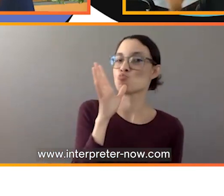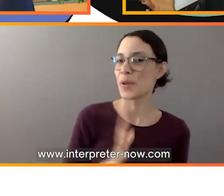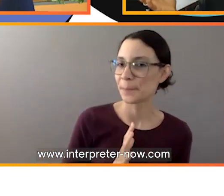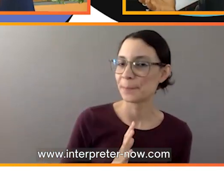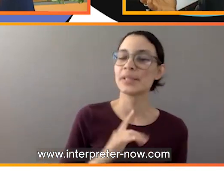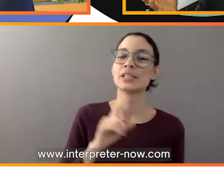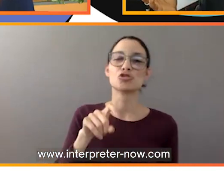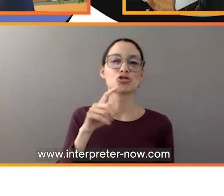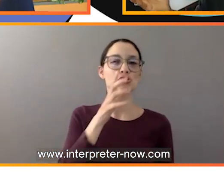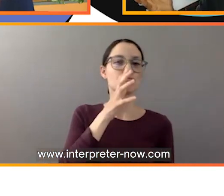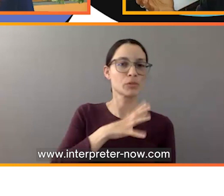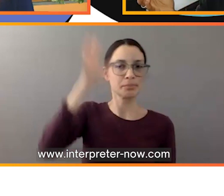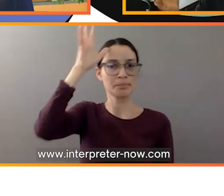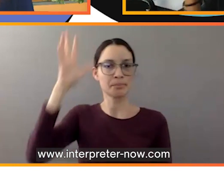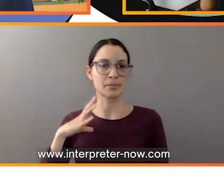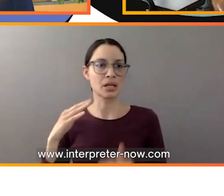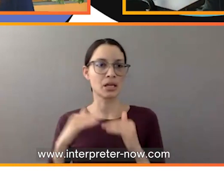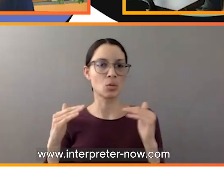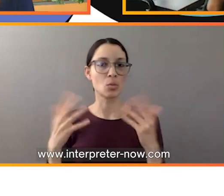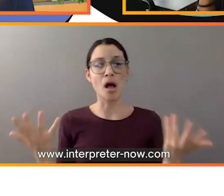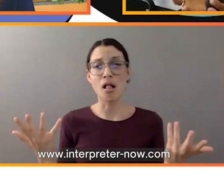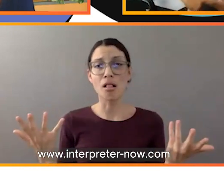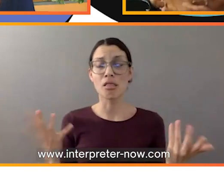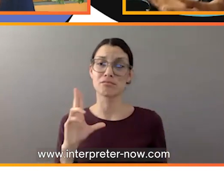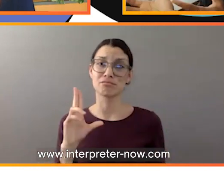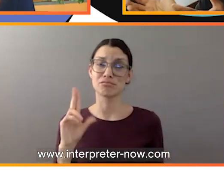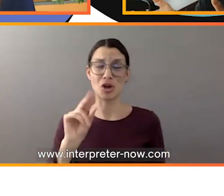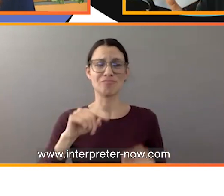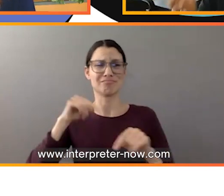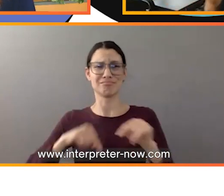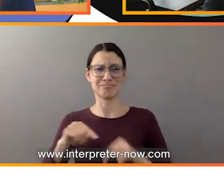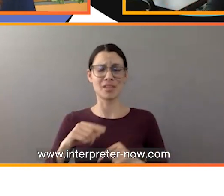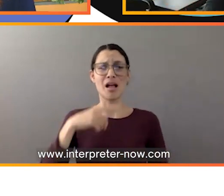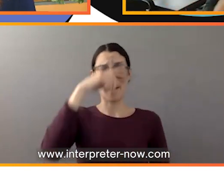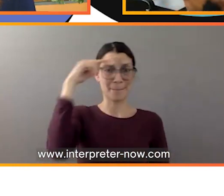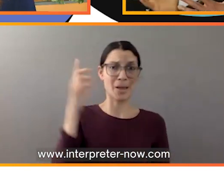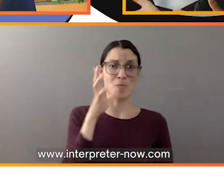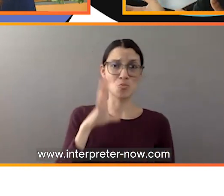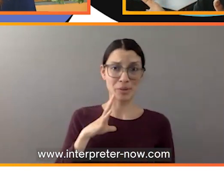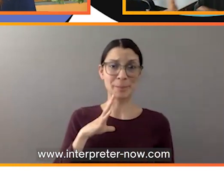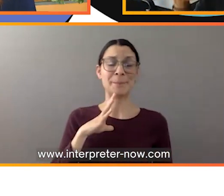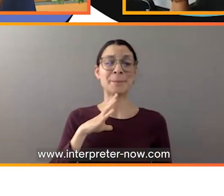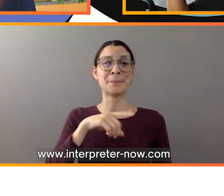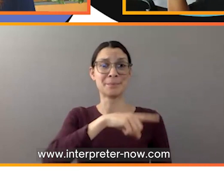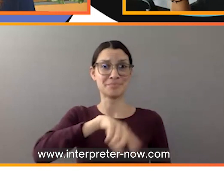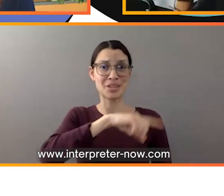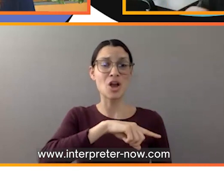Black women VC firms based on the numbers. Because Black women are the more successful entrepreneurs, why are there not more Black women in VC firms?